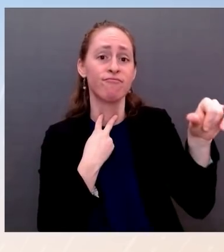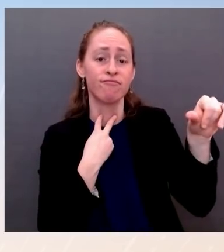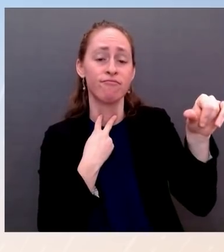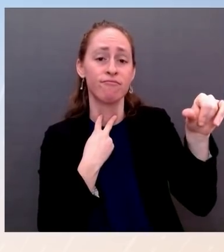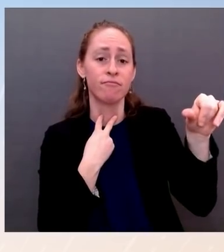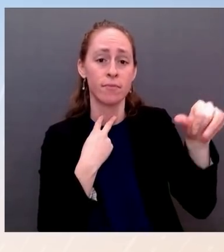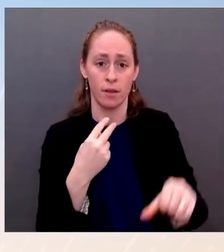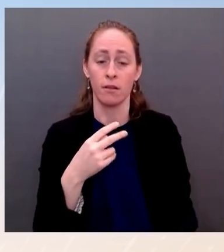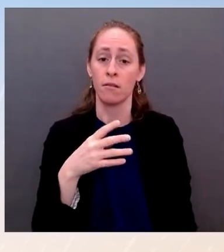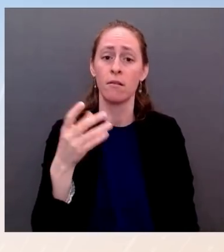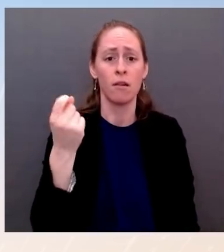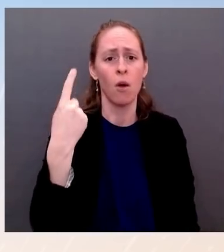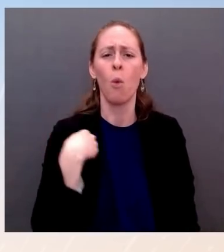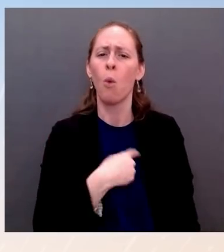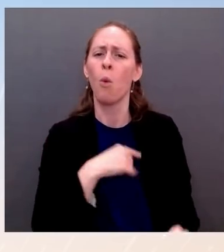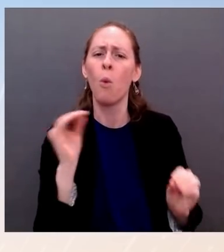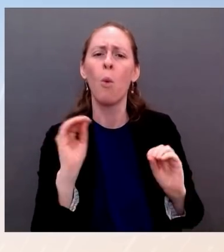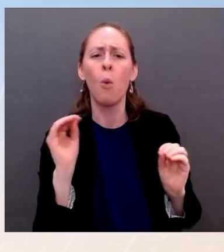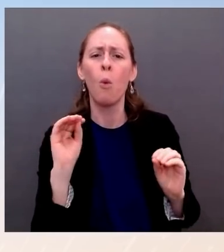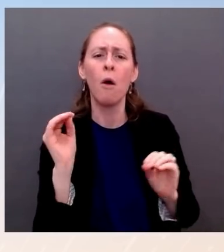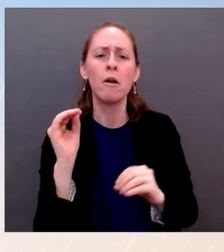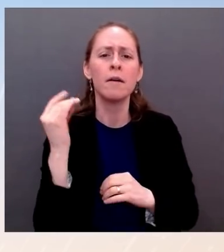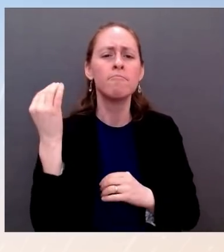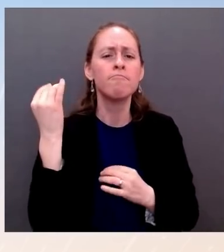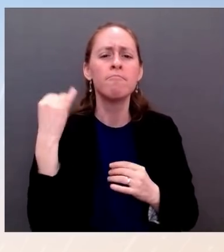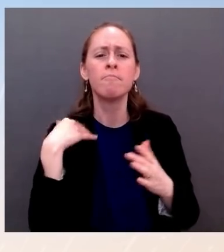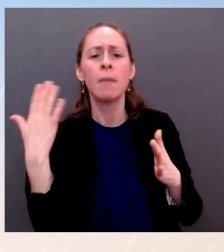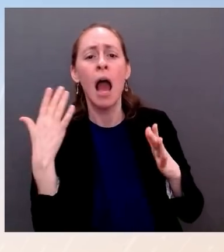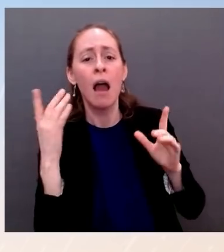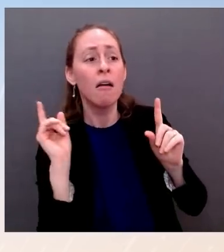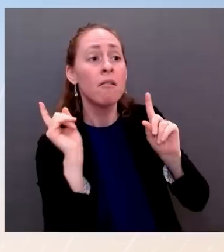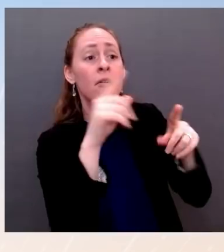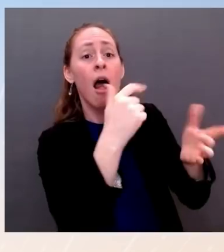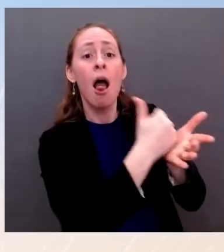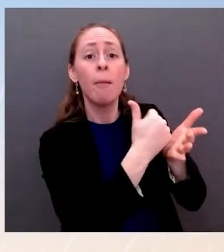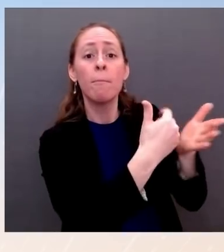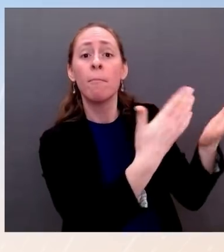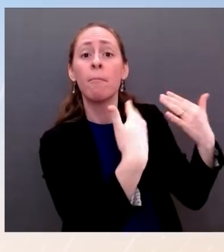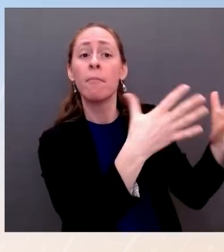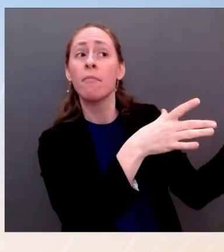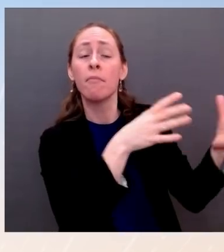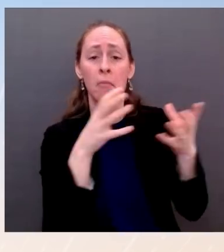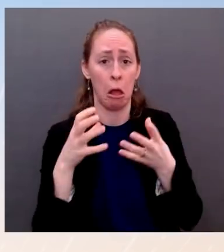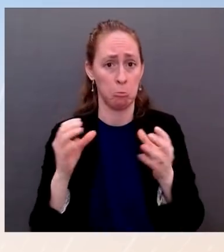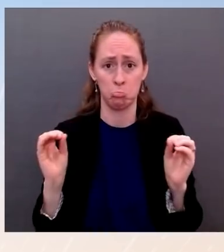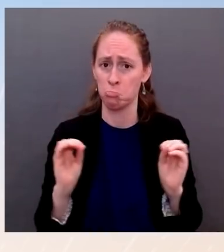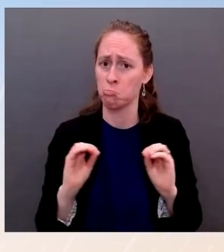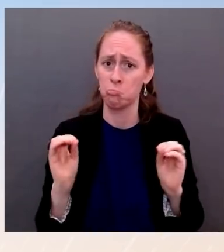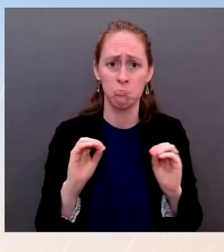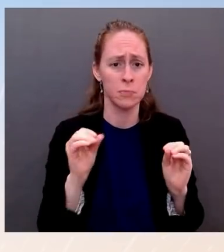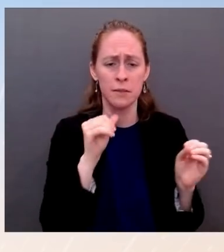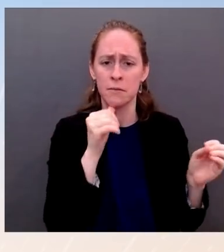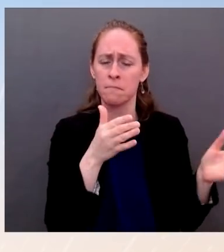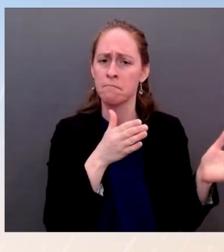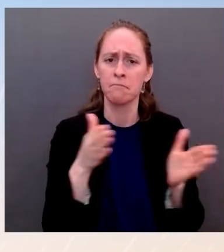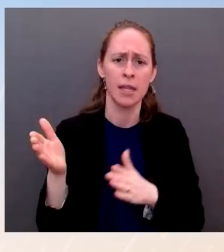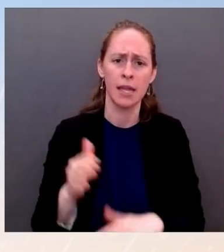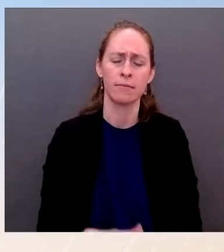If a Russian attack on Ukraine proceeds, it is likely to begin with aerial bombing and missile attacks that could, obviously, kill civilians